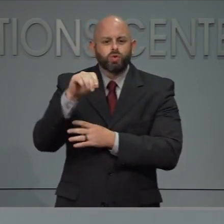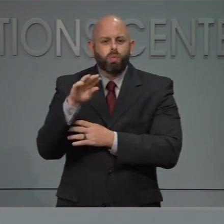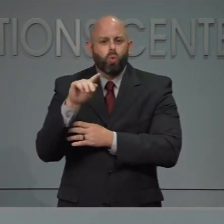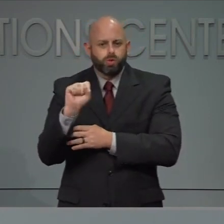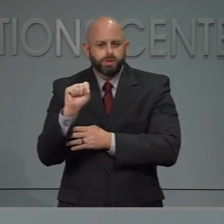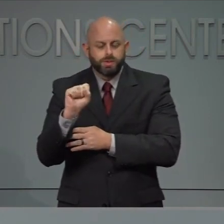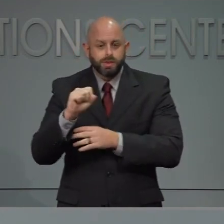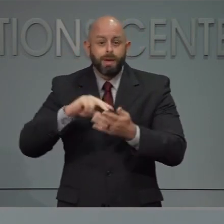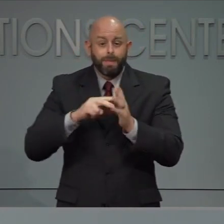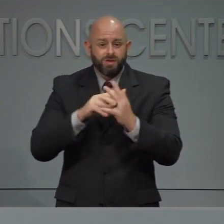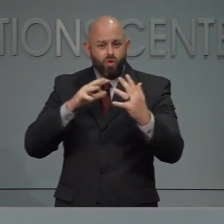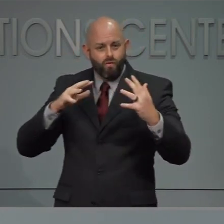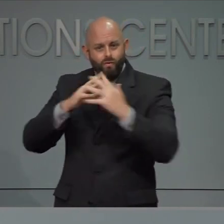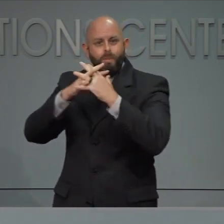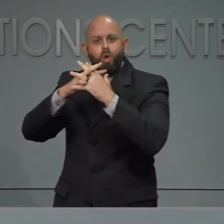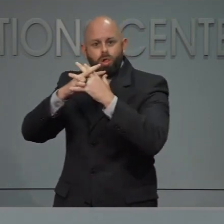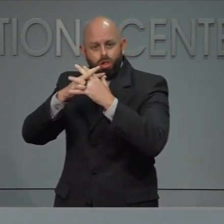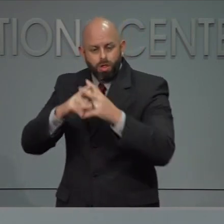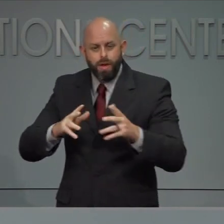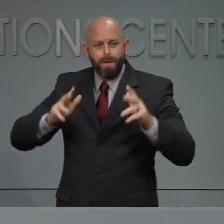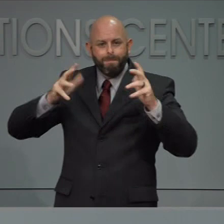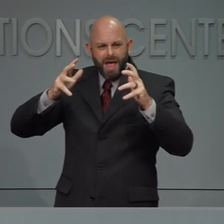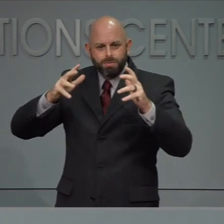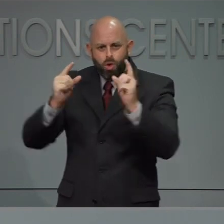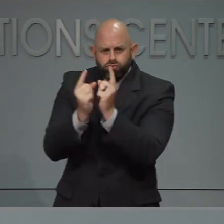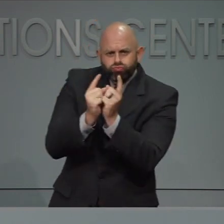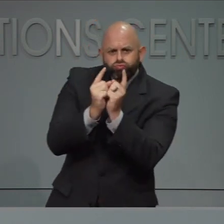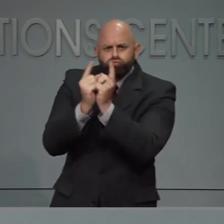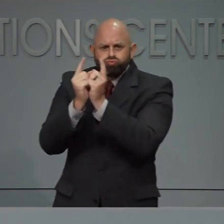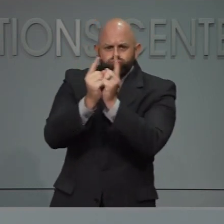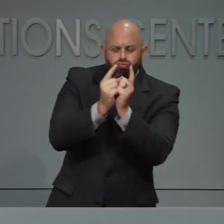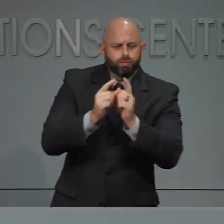YOUTH HIGH SCHOOL WRECK. FOLKS SHOULD BE DOING SO.